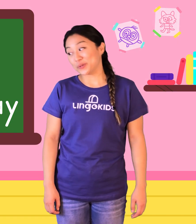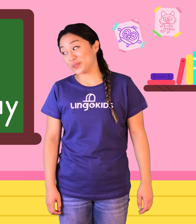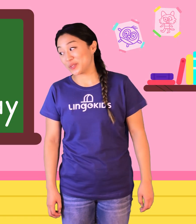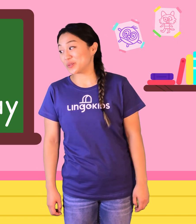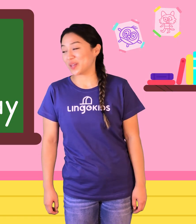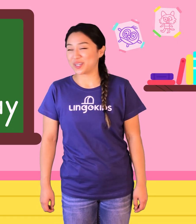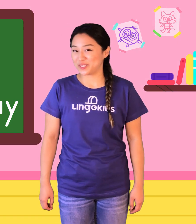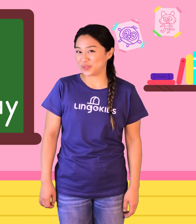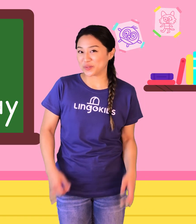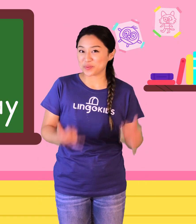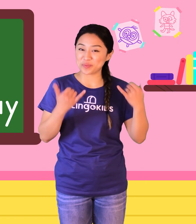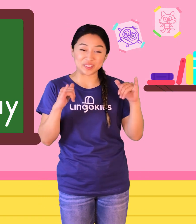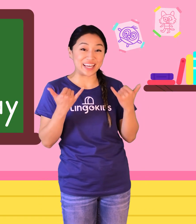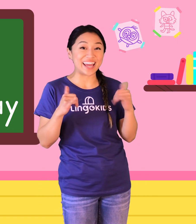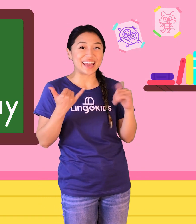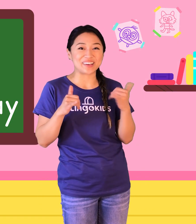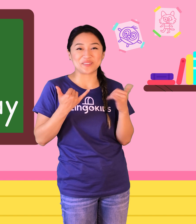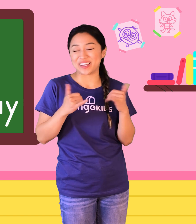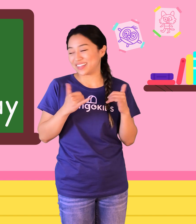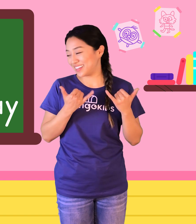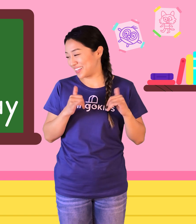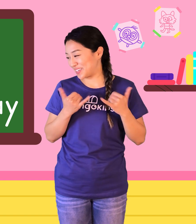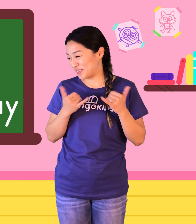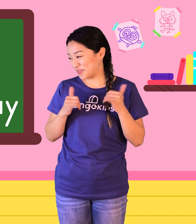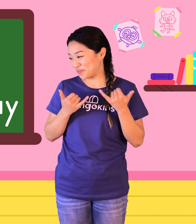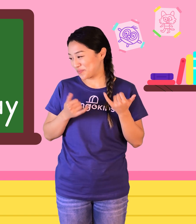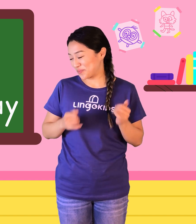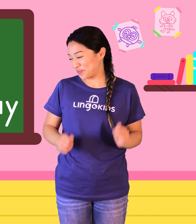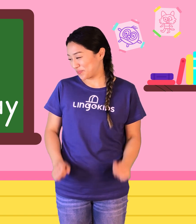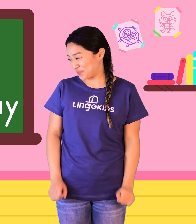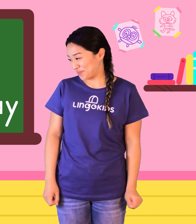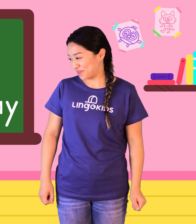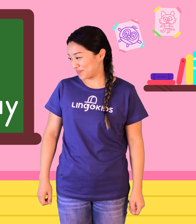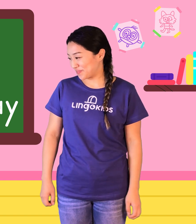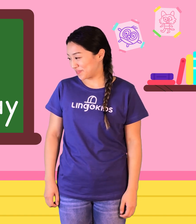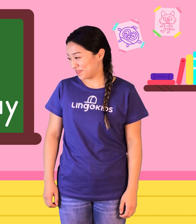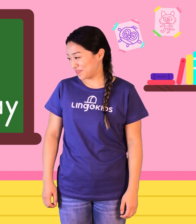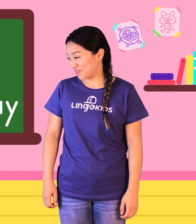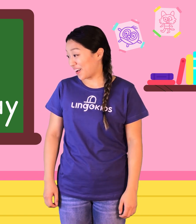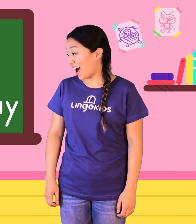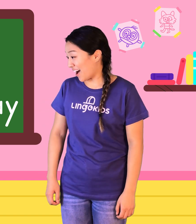Who do you like to play with? My friends.